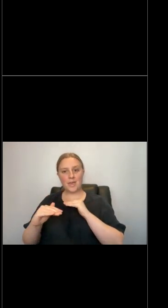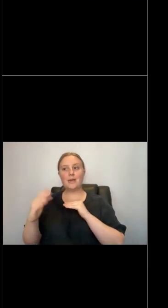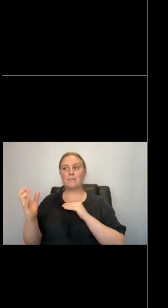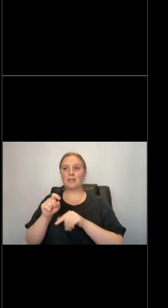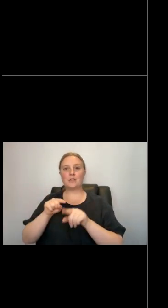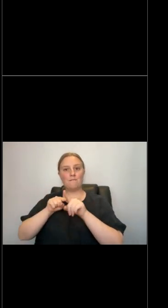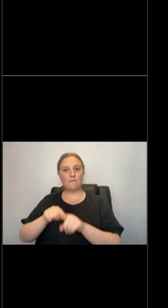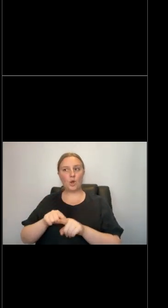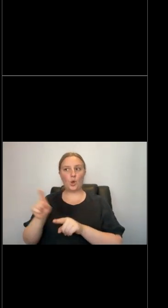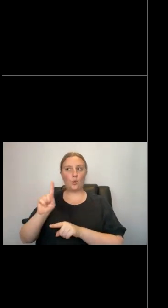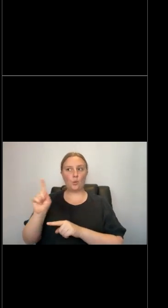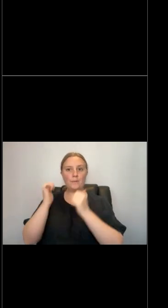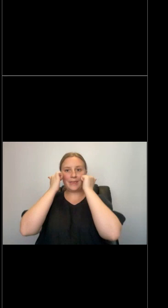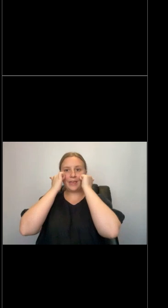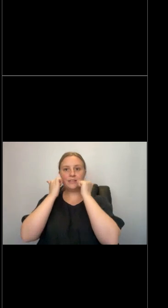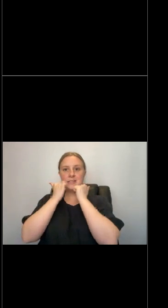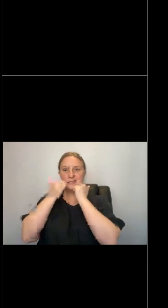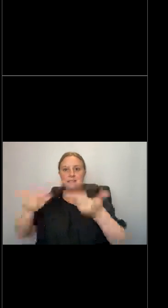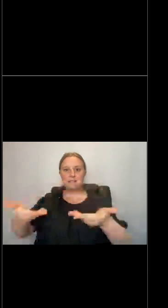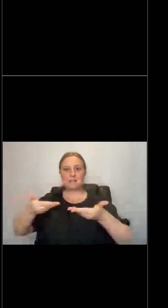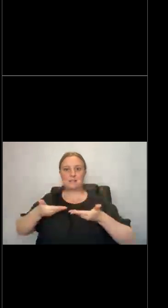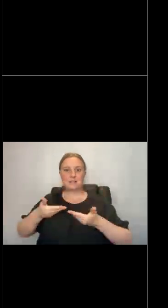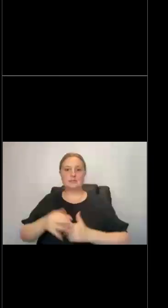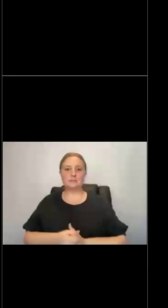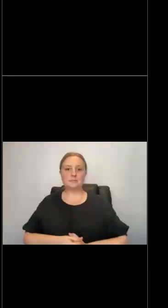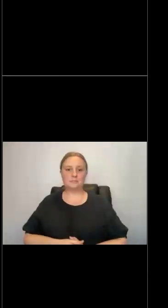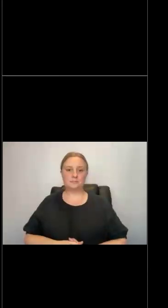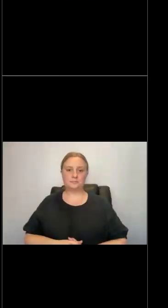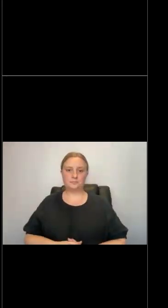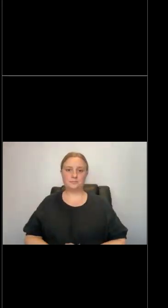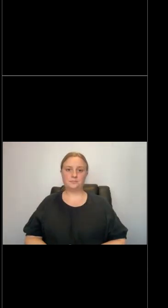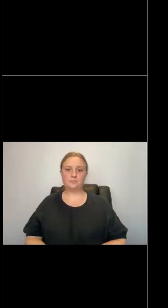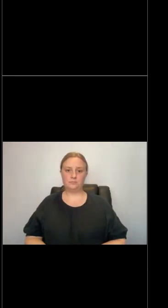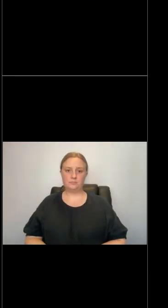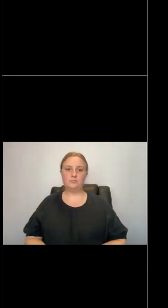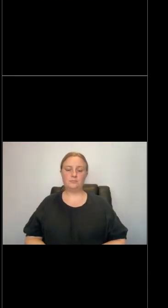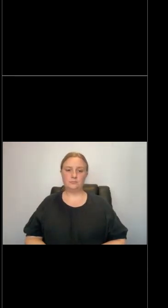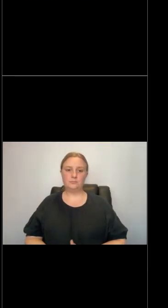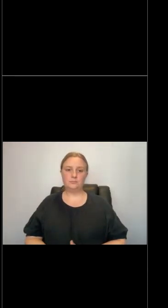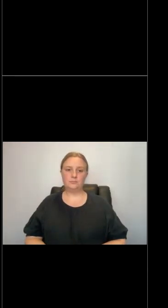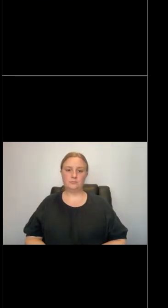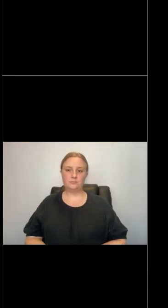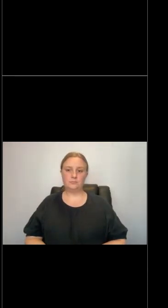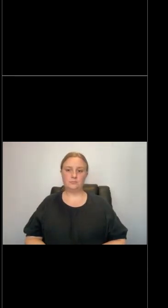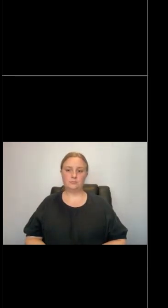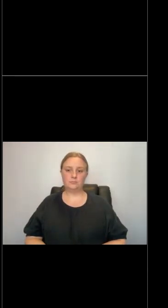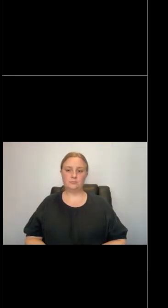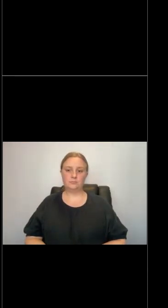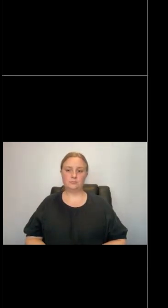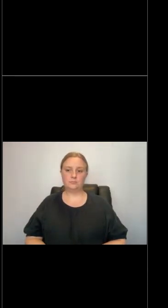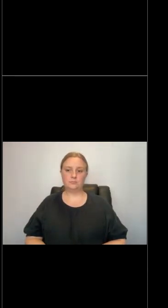So the slide largely speaks for itself. There. And again,